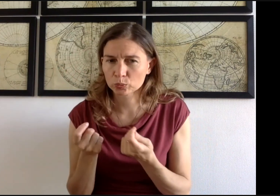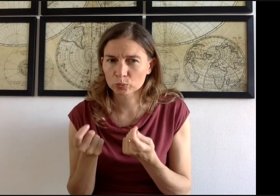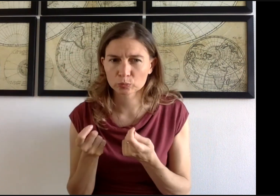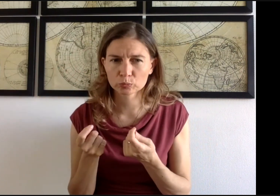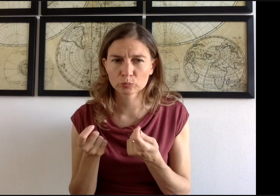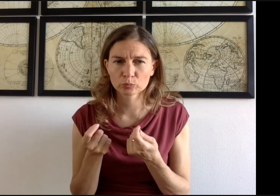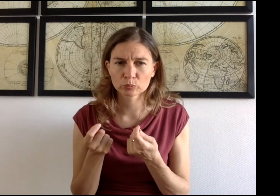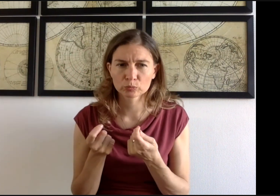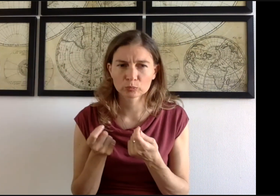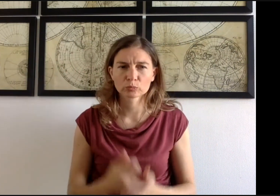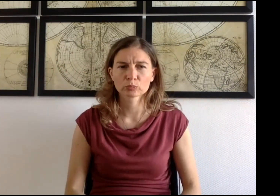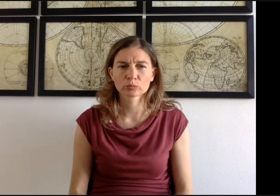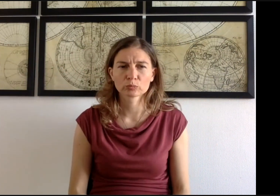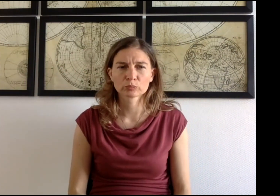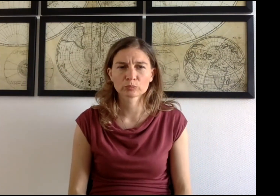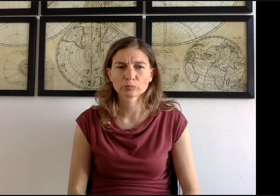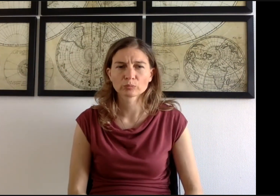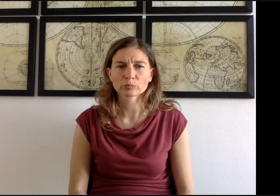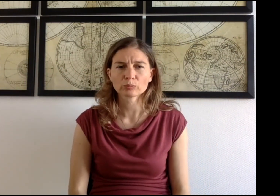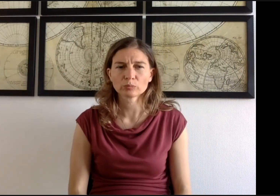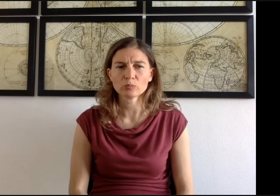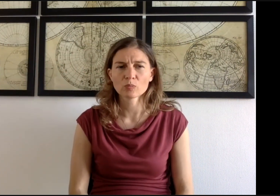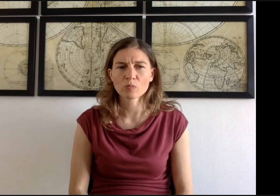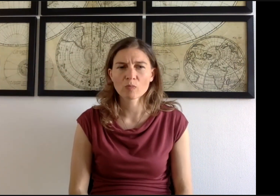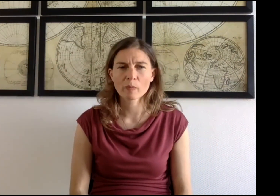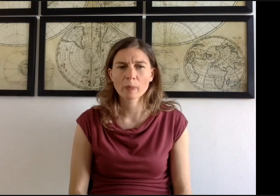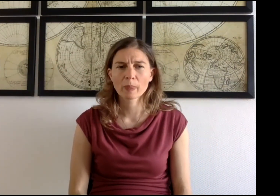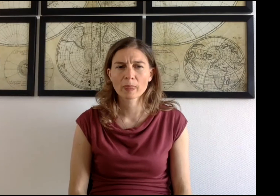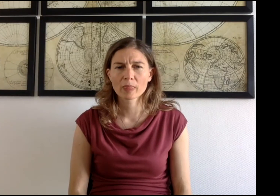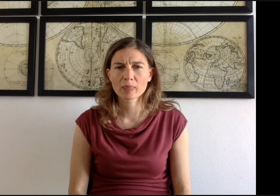it was indeed a lot of advocacy from part of national council